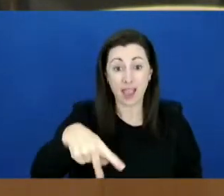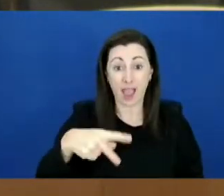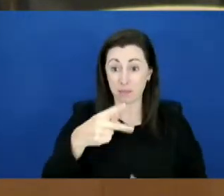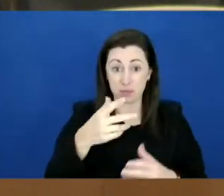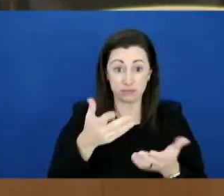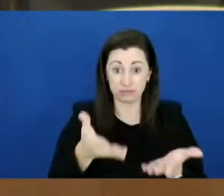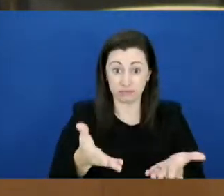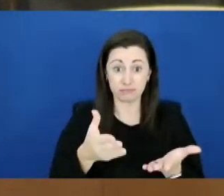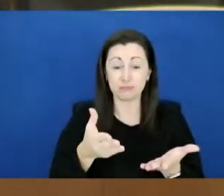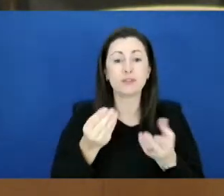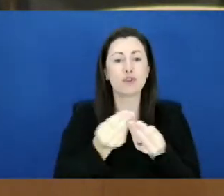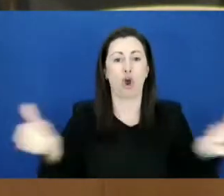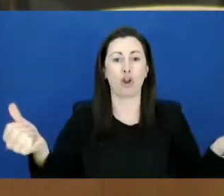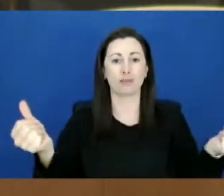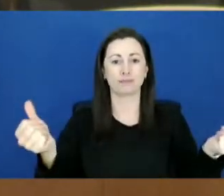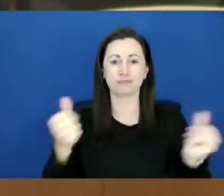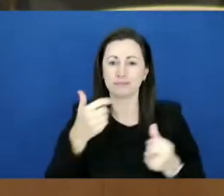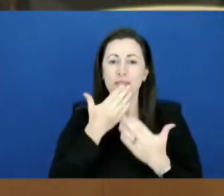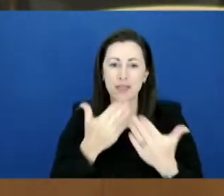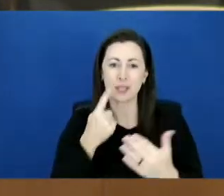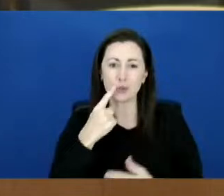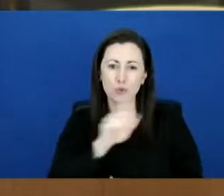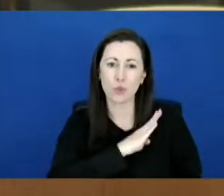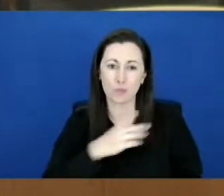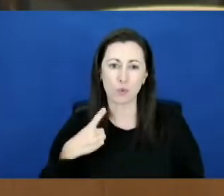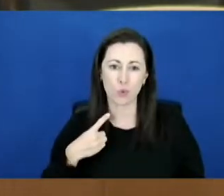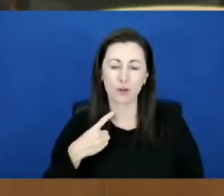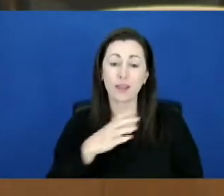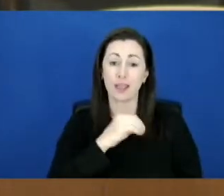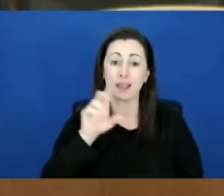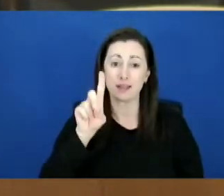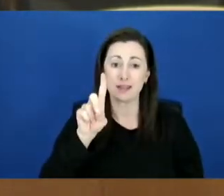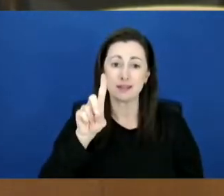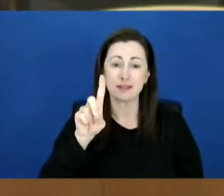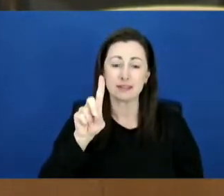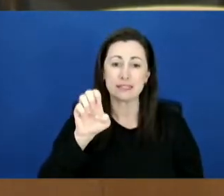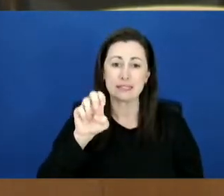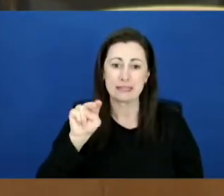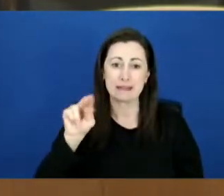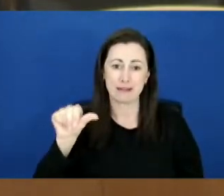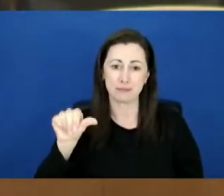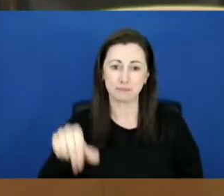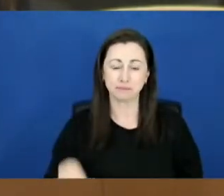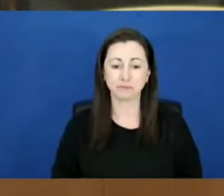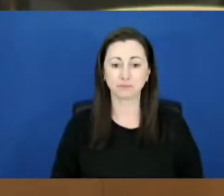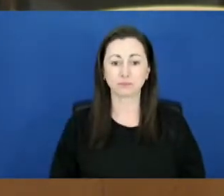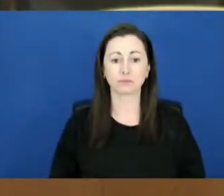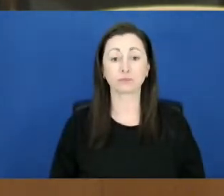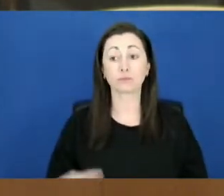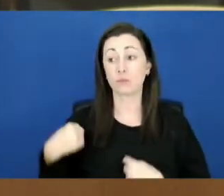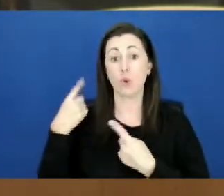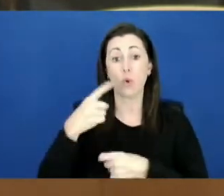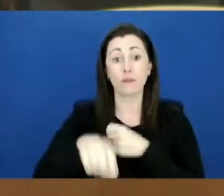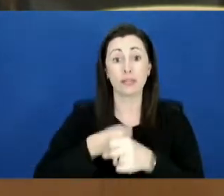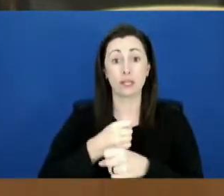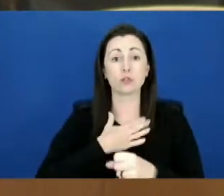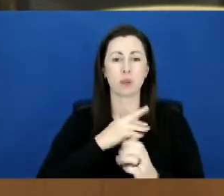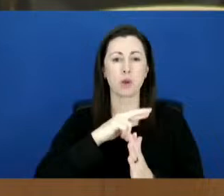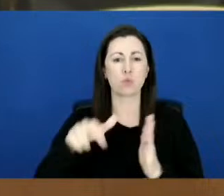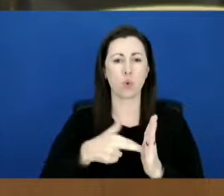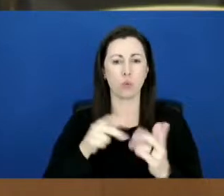THAT GAP IS NOW GONE.